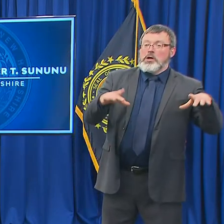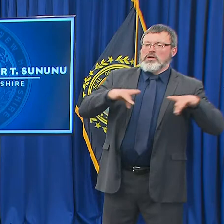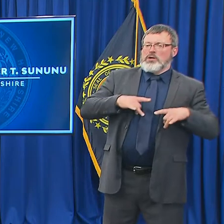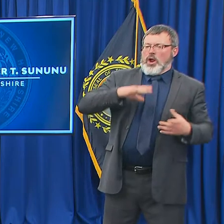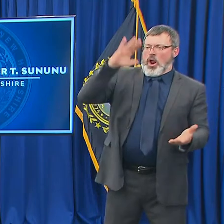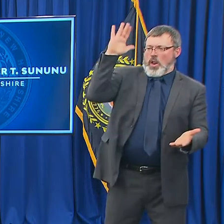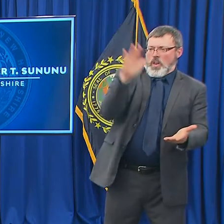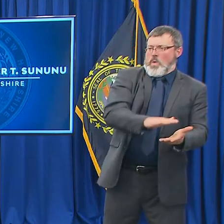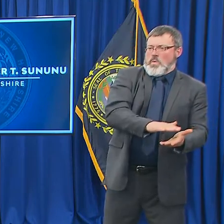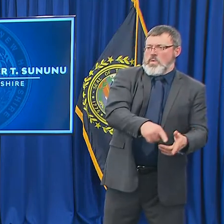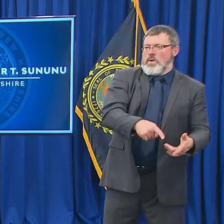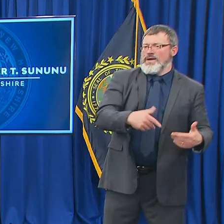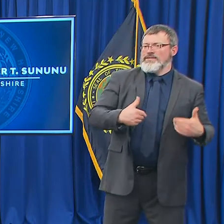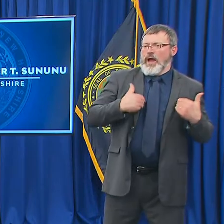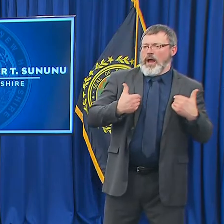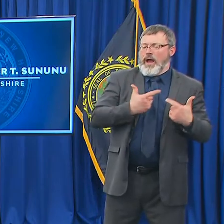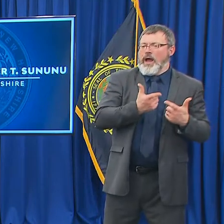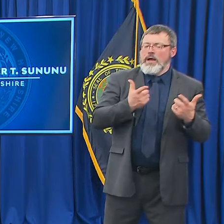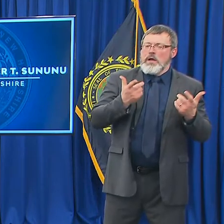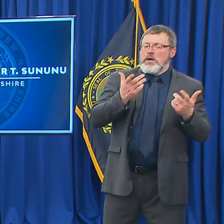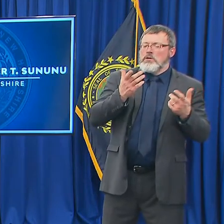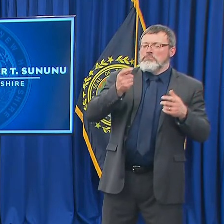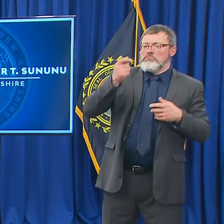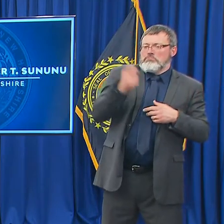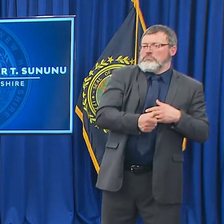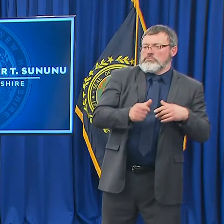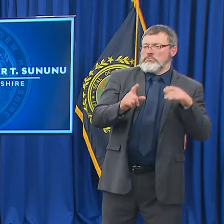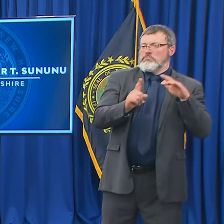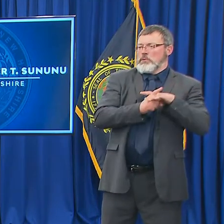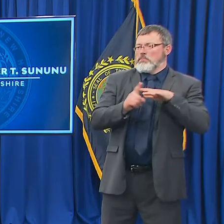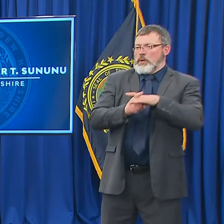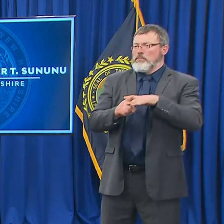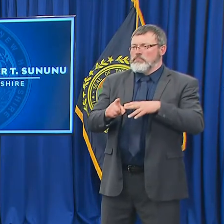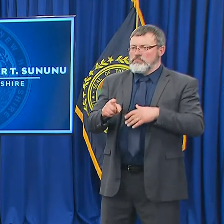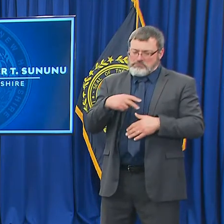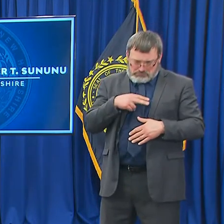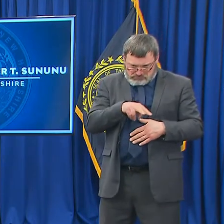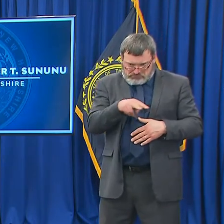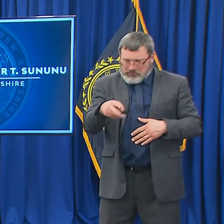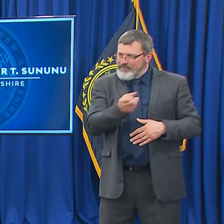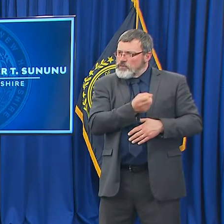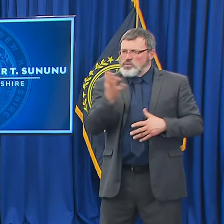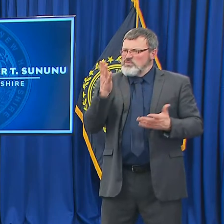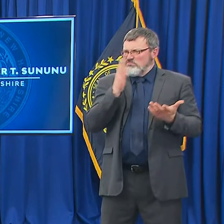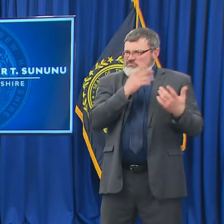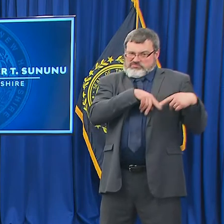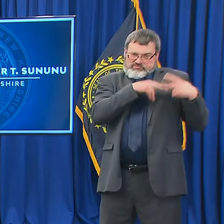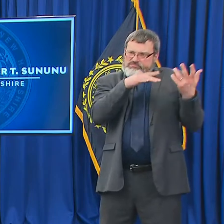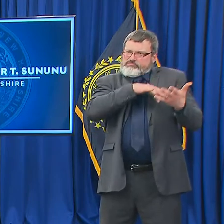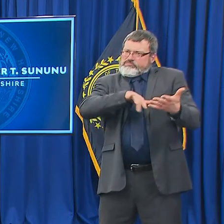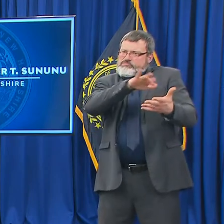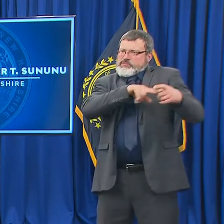And obviously you know you can put protocols around testing employees the long term care facilities.